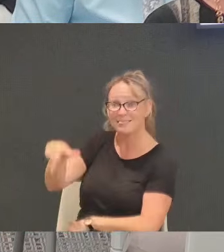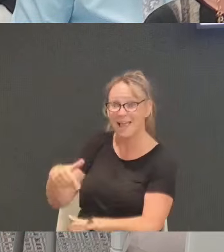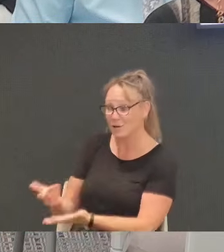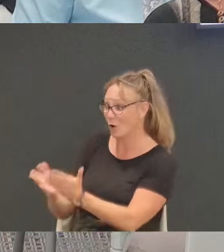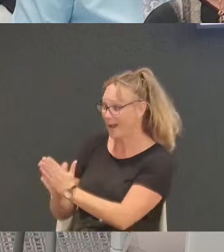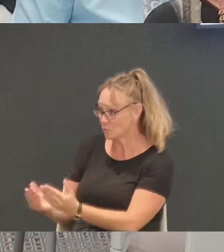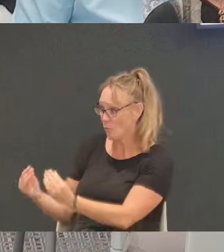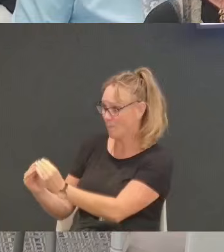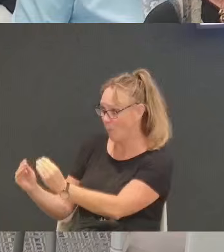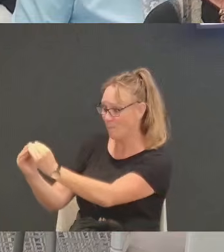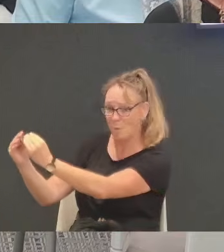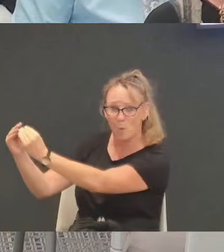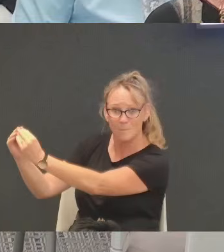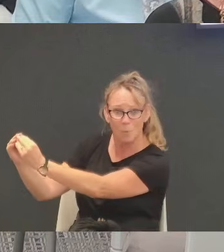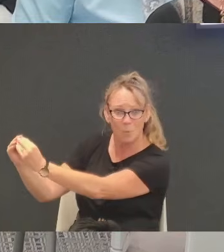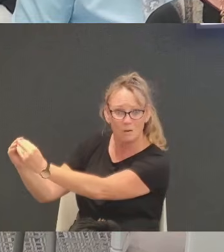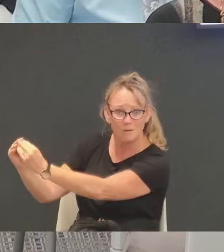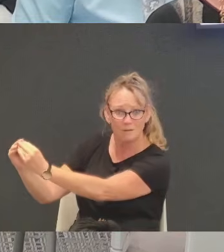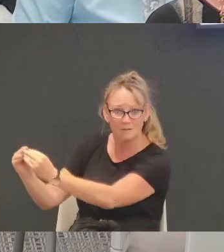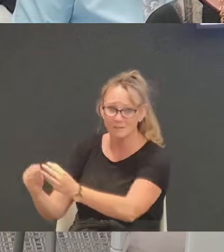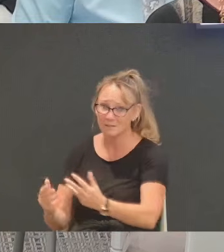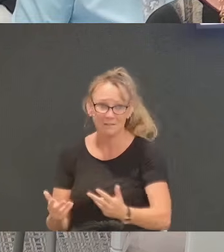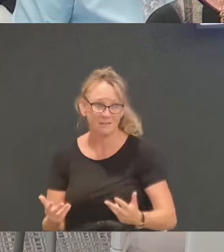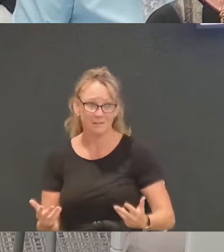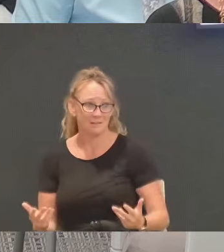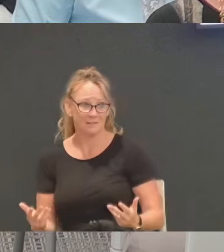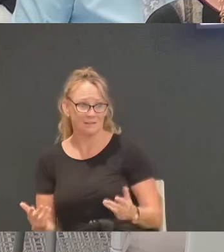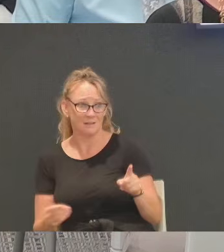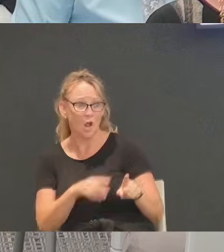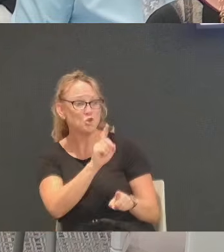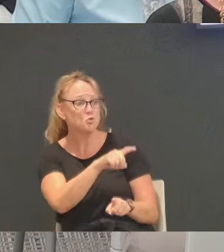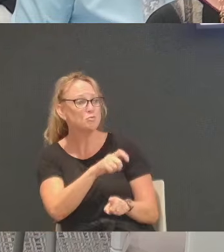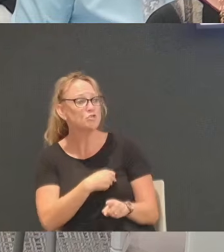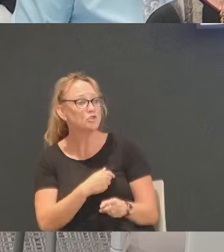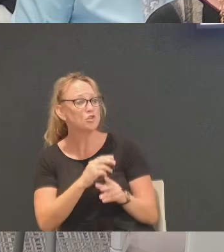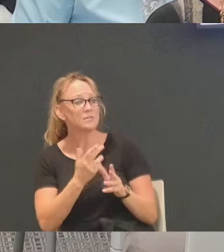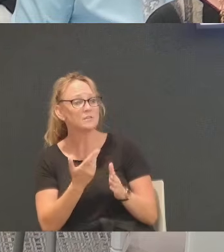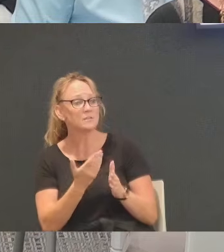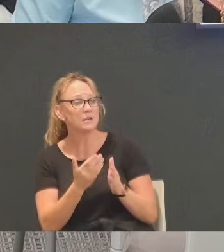to be a renewal of the 80 million and there shouldn't be no increase. And right now, I think